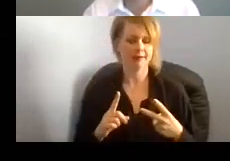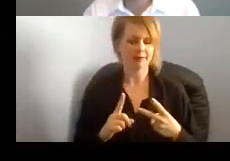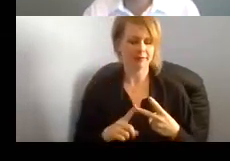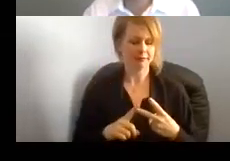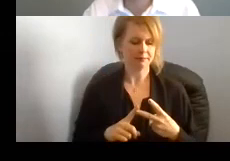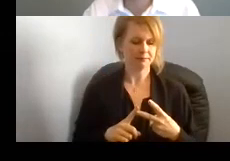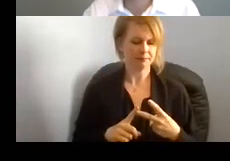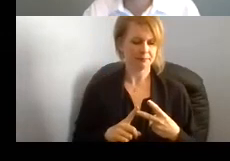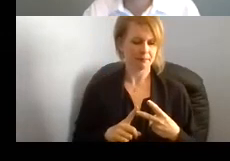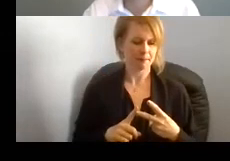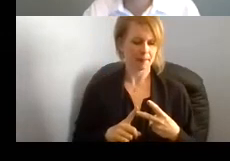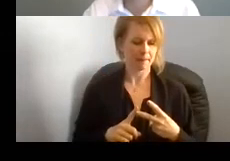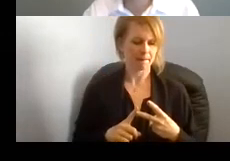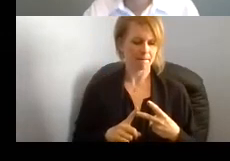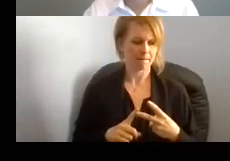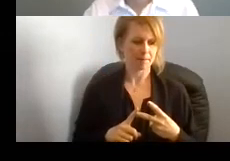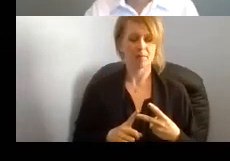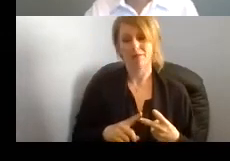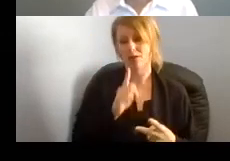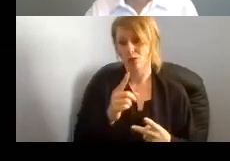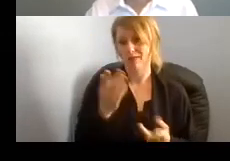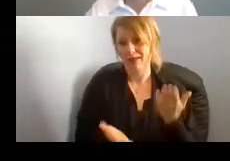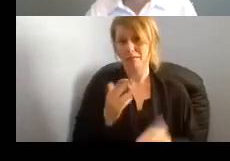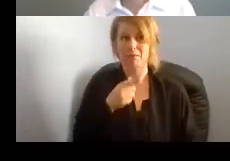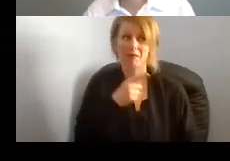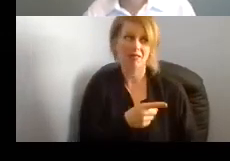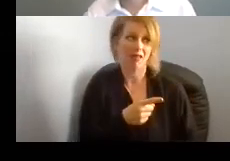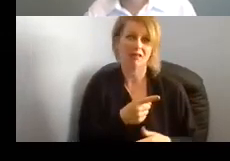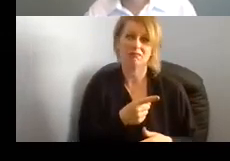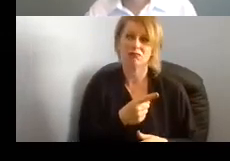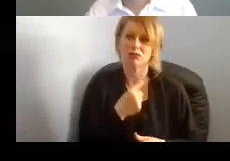to be with someone that they care about, that that’s okay.